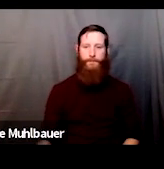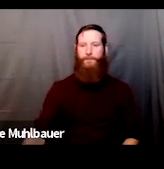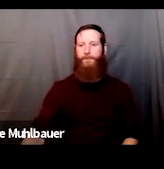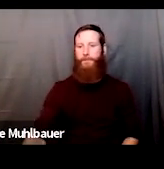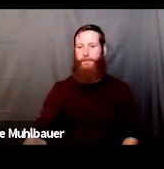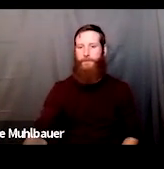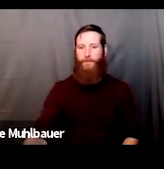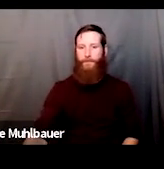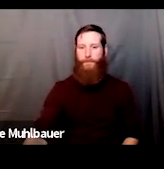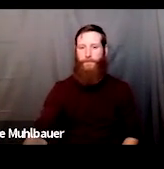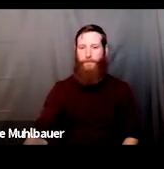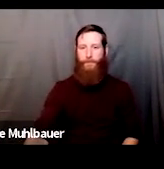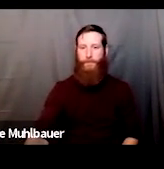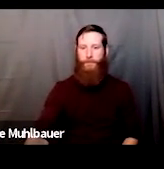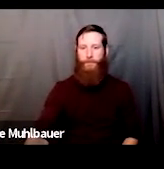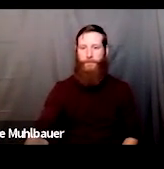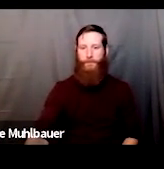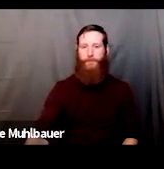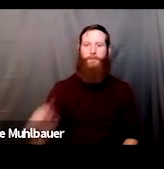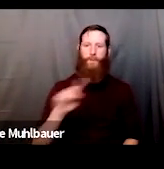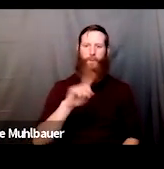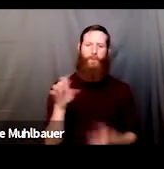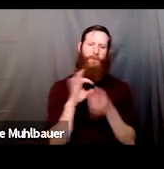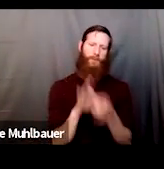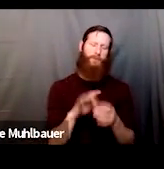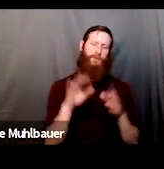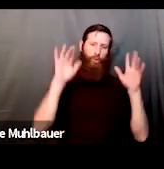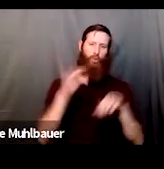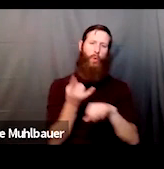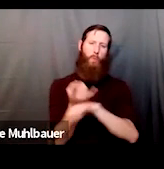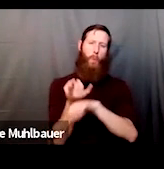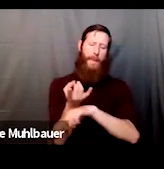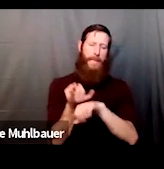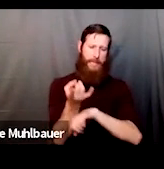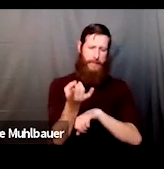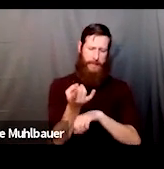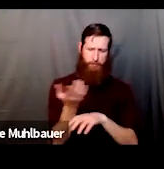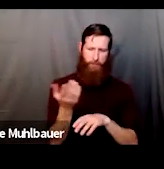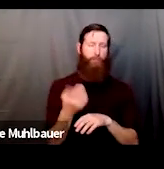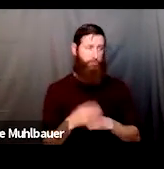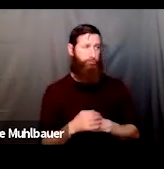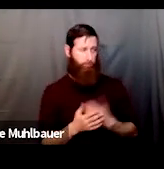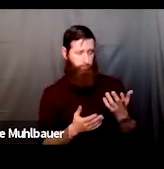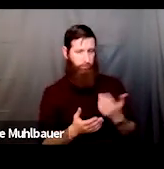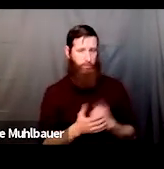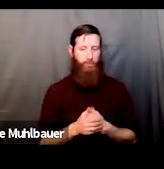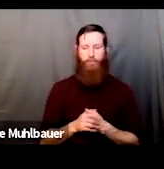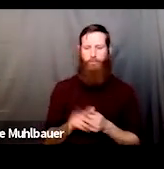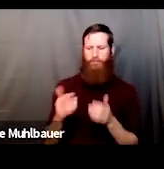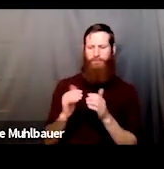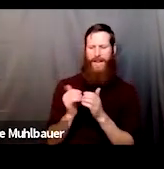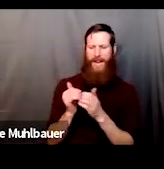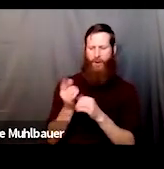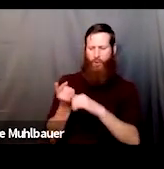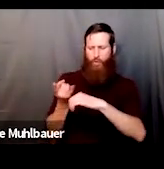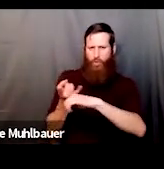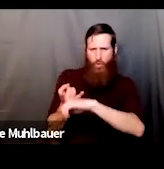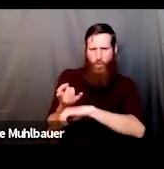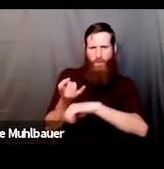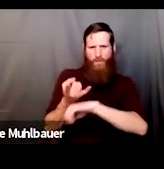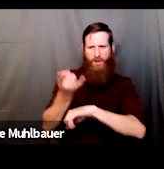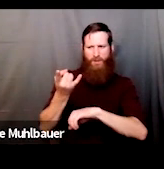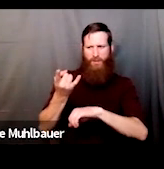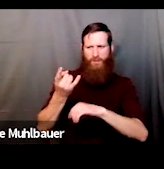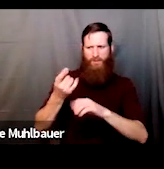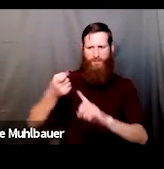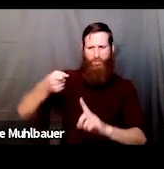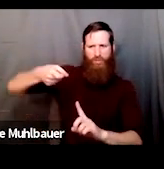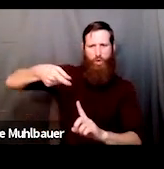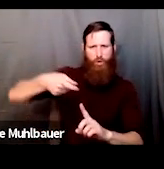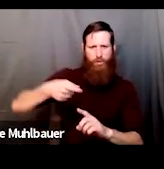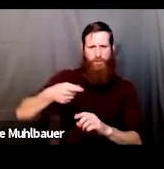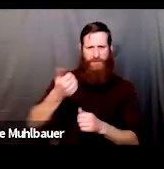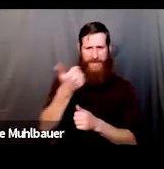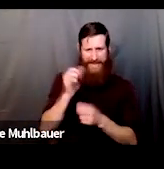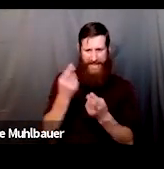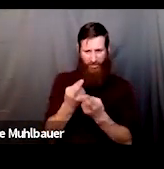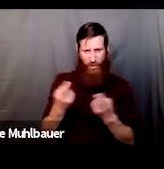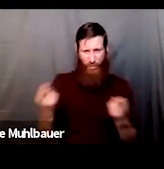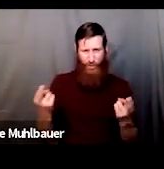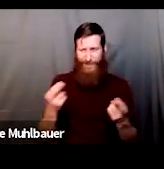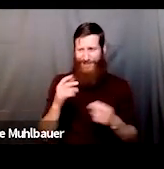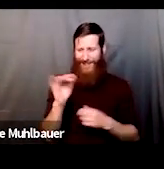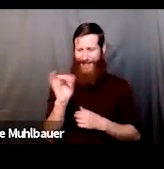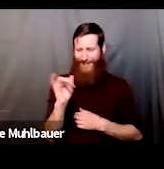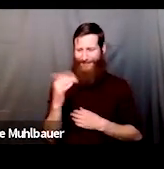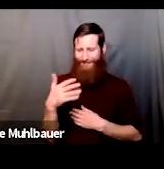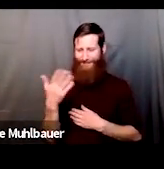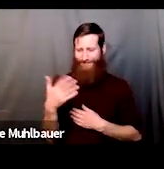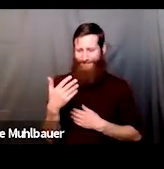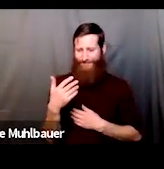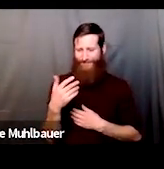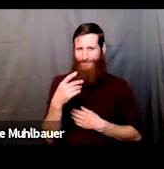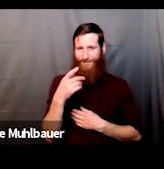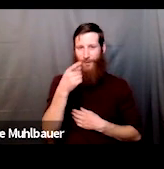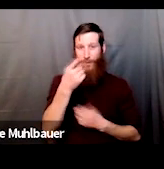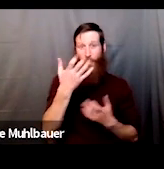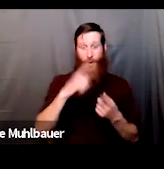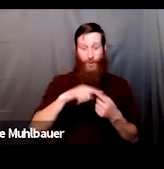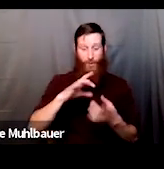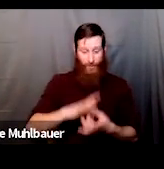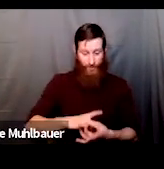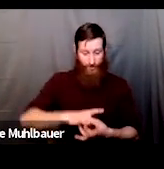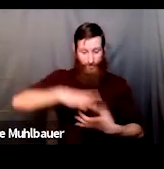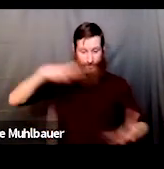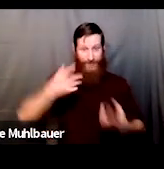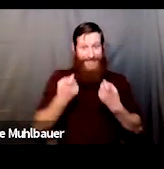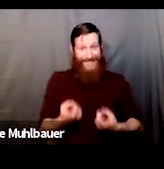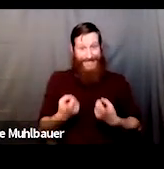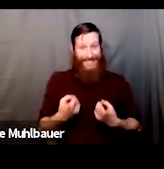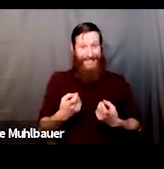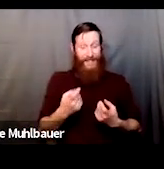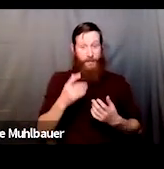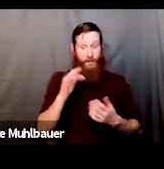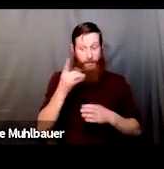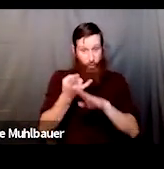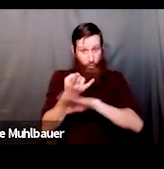Question about snowmobiles Robin: How do snowmobiles act as a trigger? And like wanting to ditch your skis and poles, should you hop off your snowmobile in case of an avalanche?